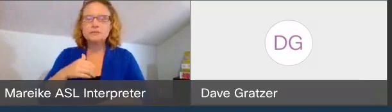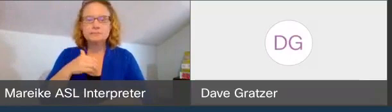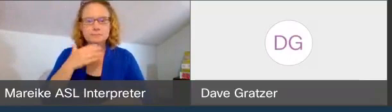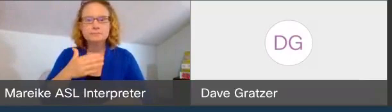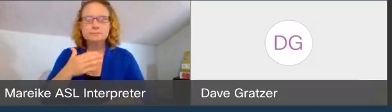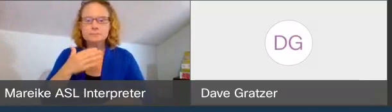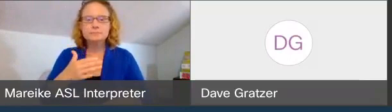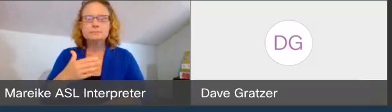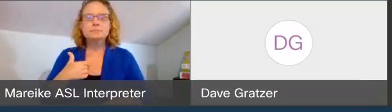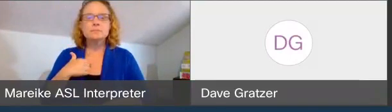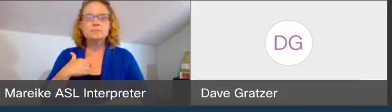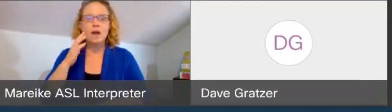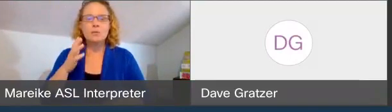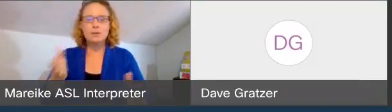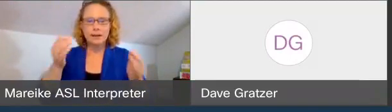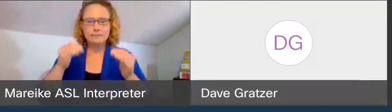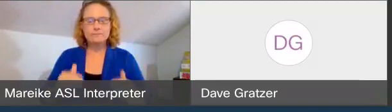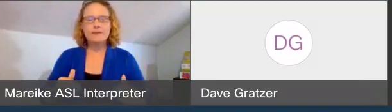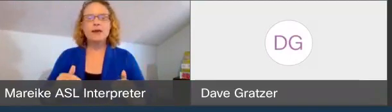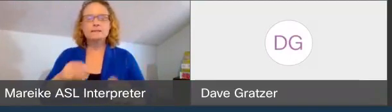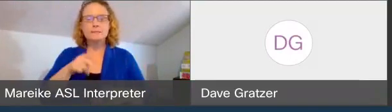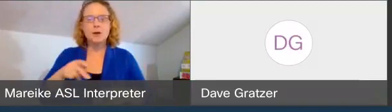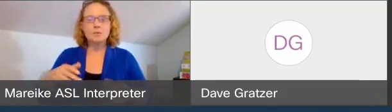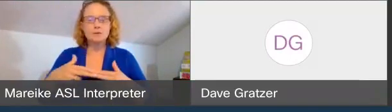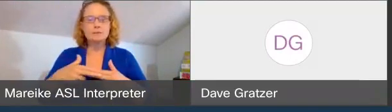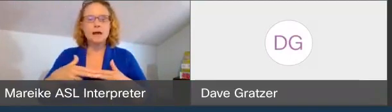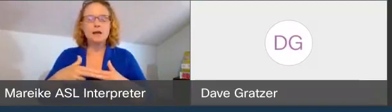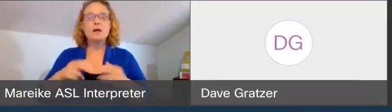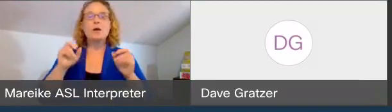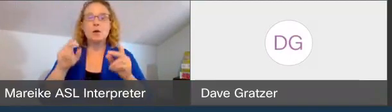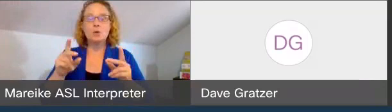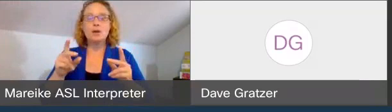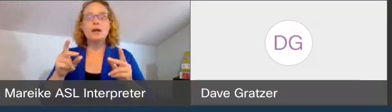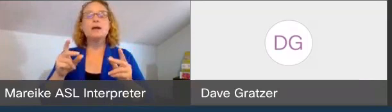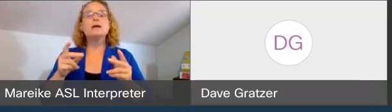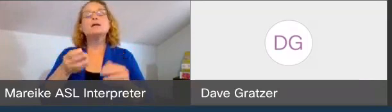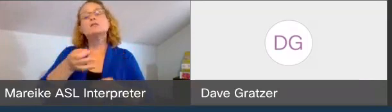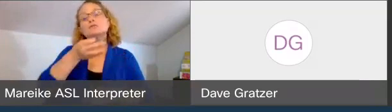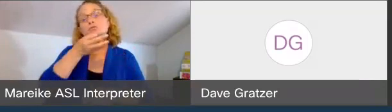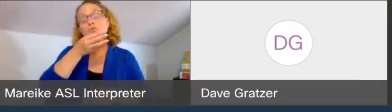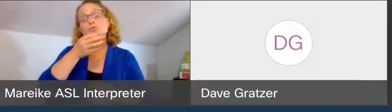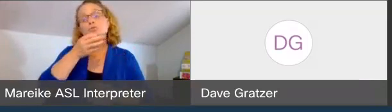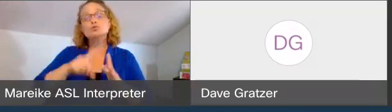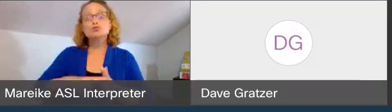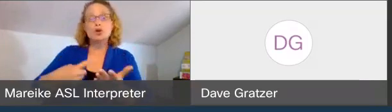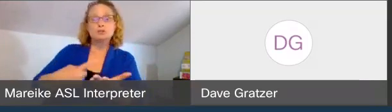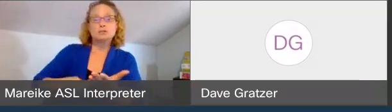am gonna advance the slide. Okay so we will shortly move into the discussion group portion